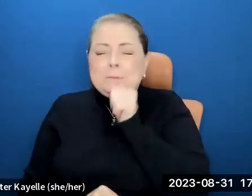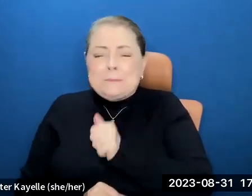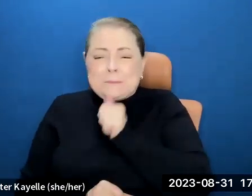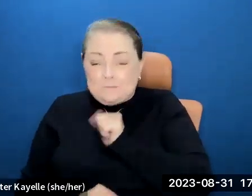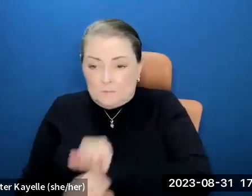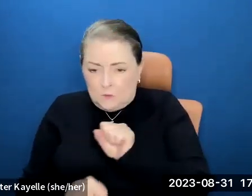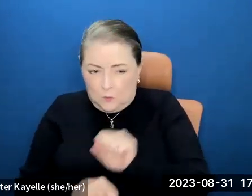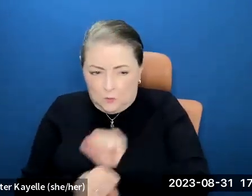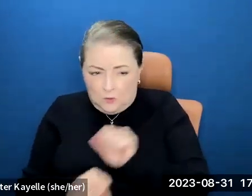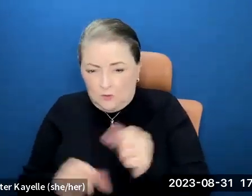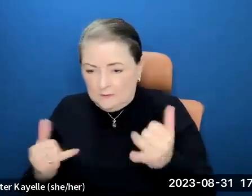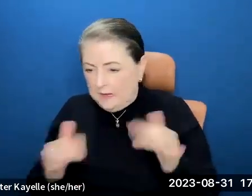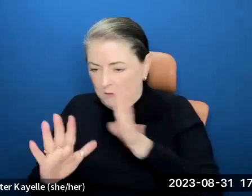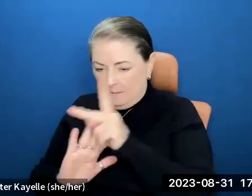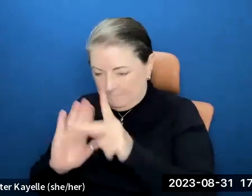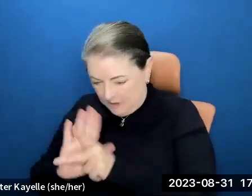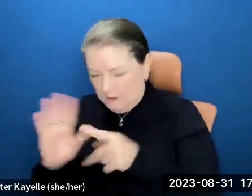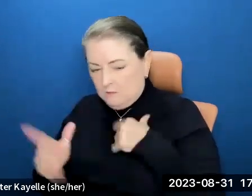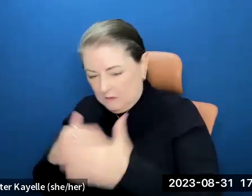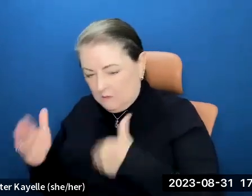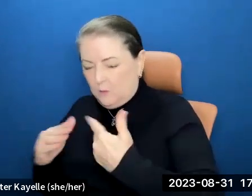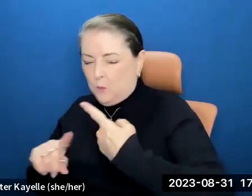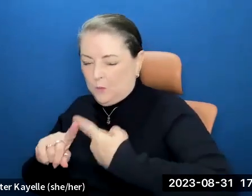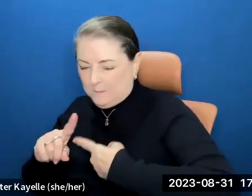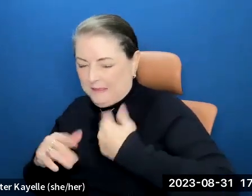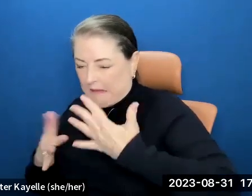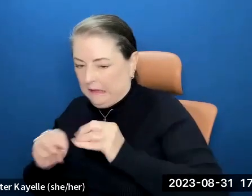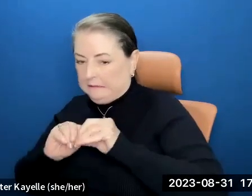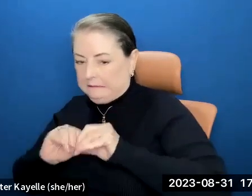for now uh the policy we're still probably about a month away from getting that out as well but